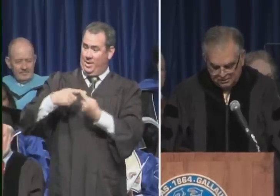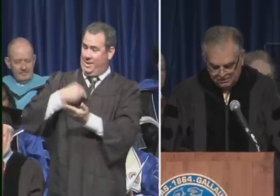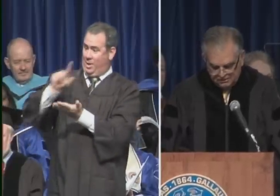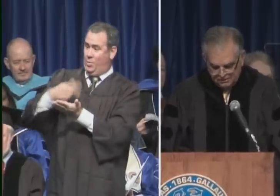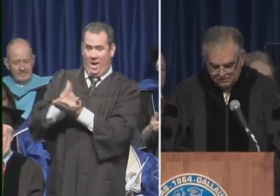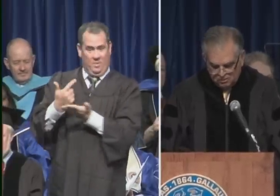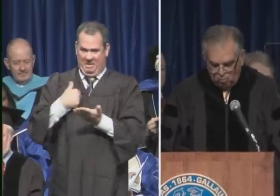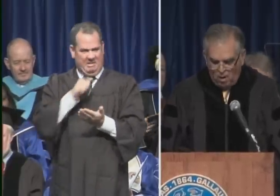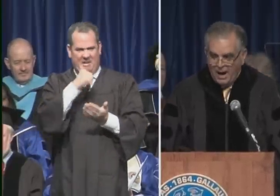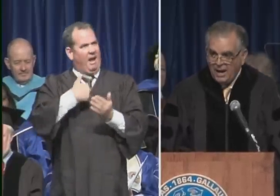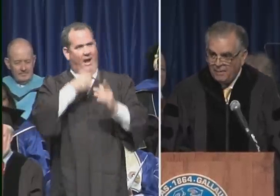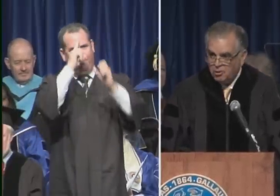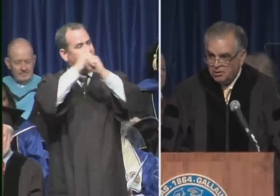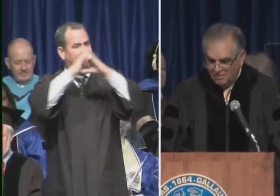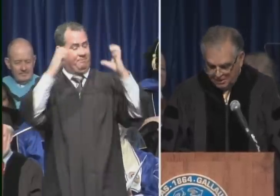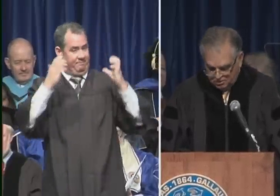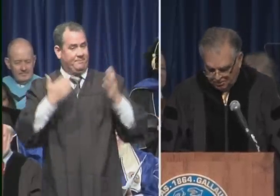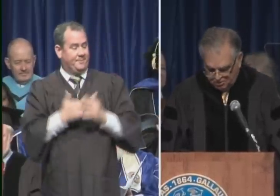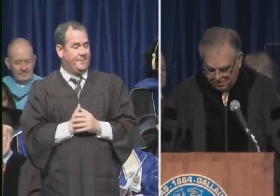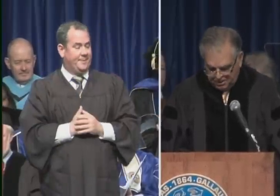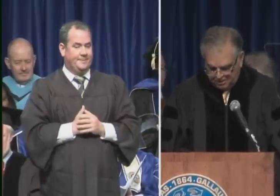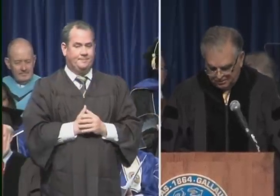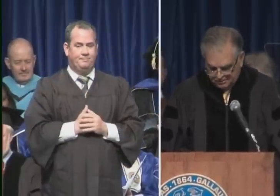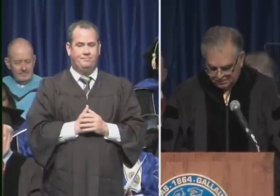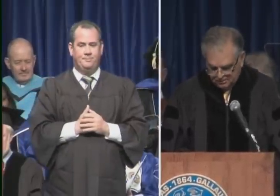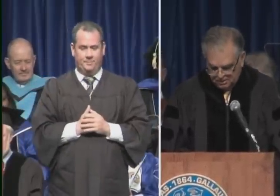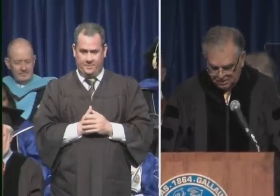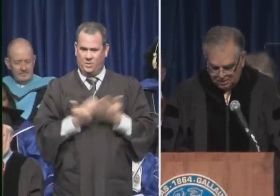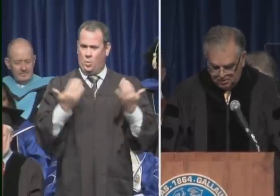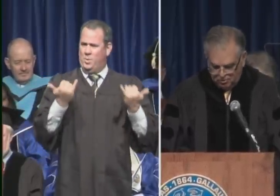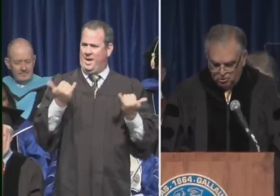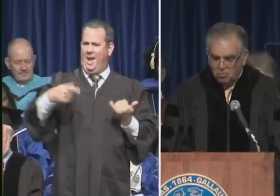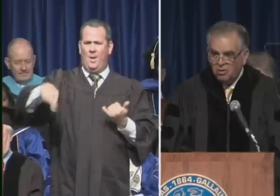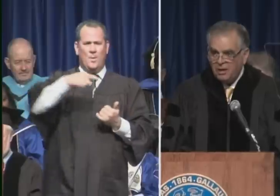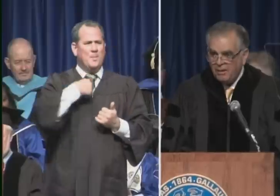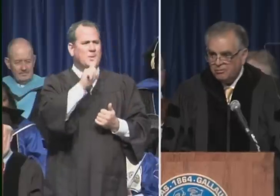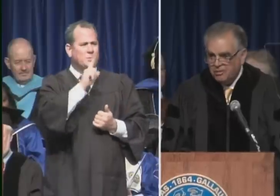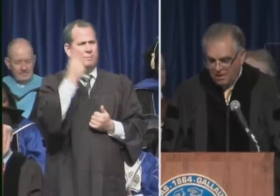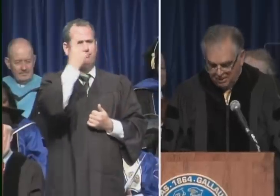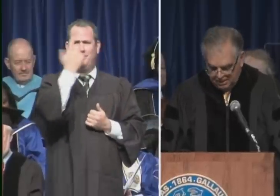why I'm your commencement speaker. When you heard I was coming,